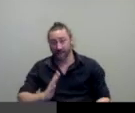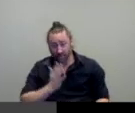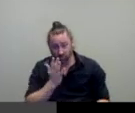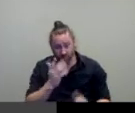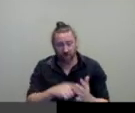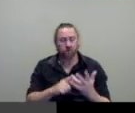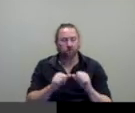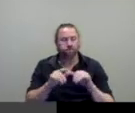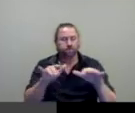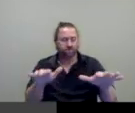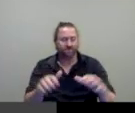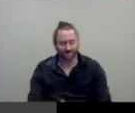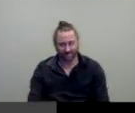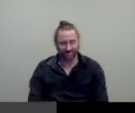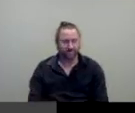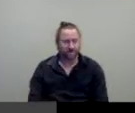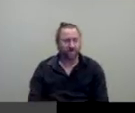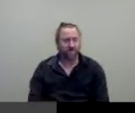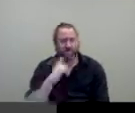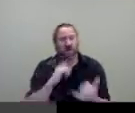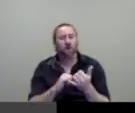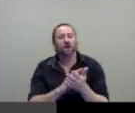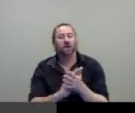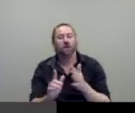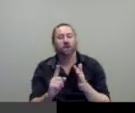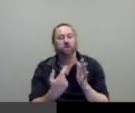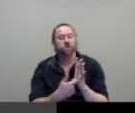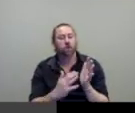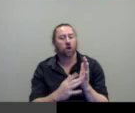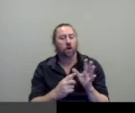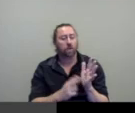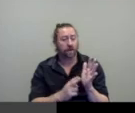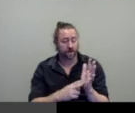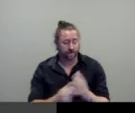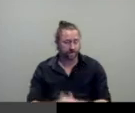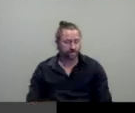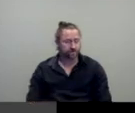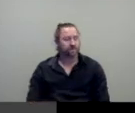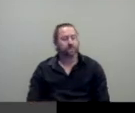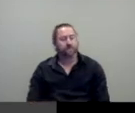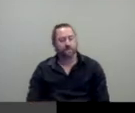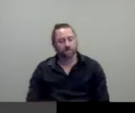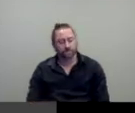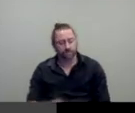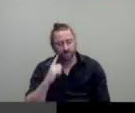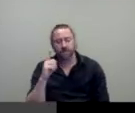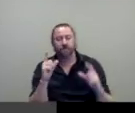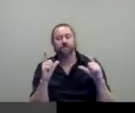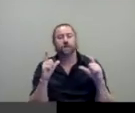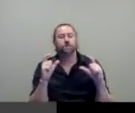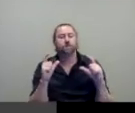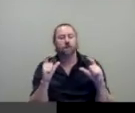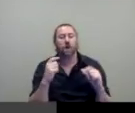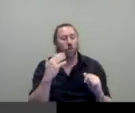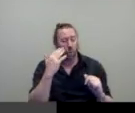imagery and I want to just use Sherman to further highlight this point so in her photograph